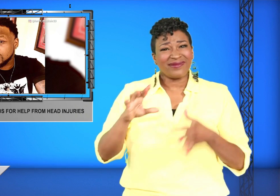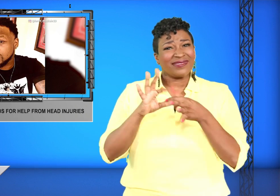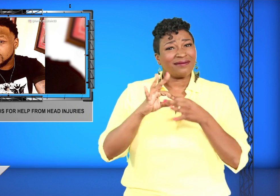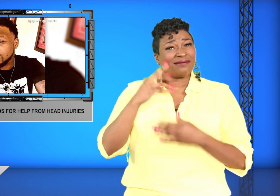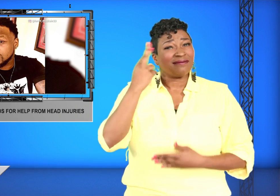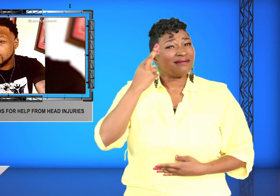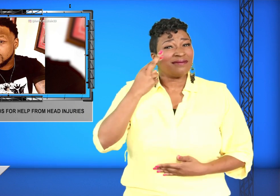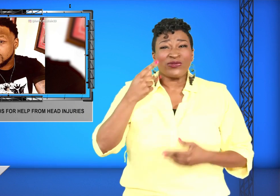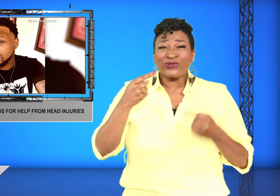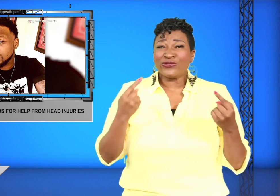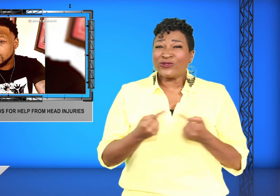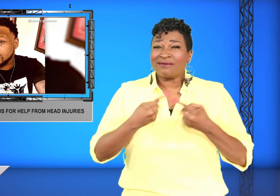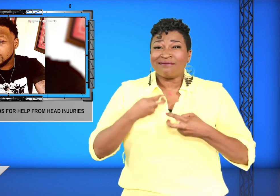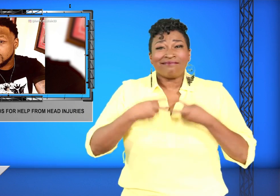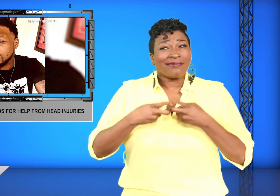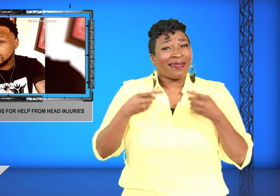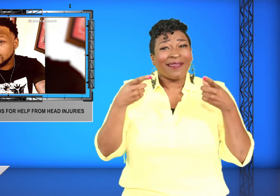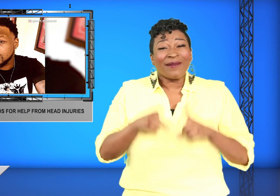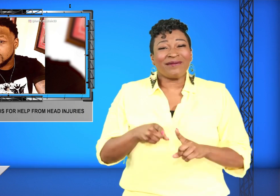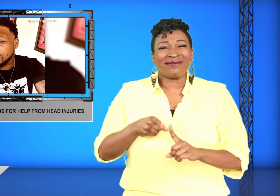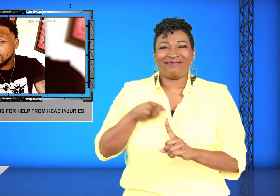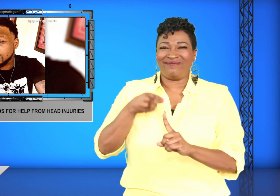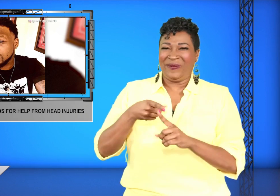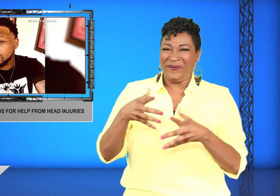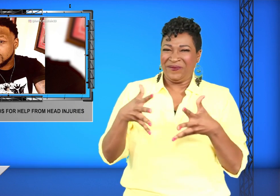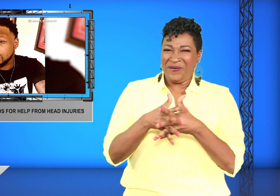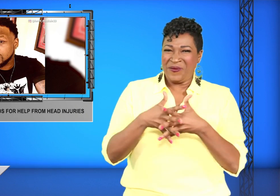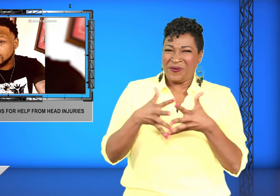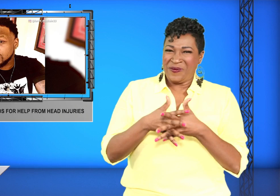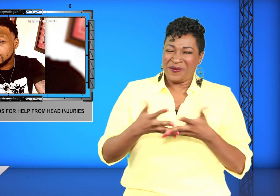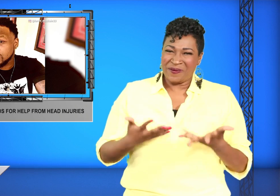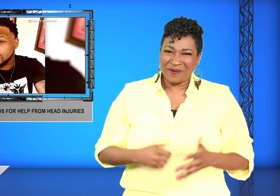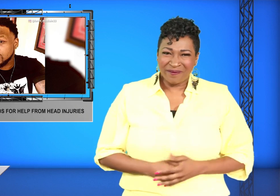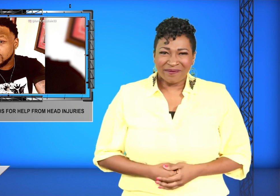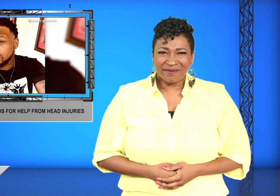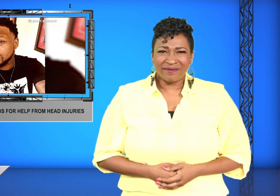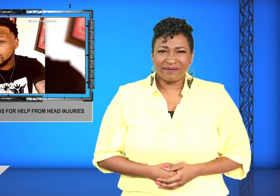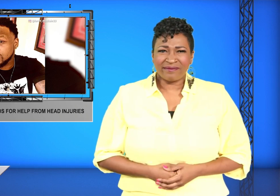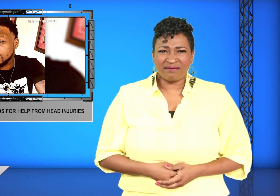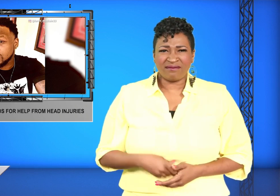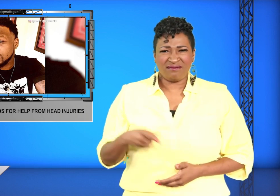He said they are the result of playing football.